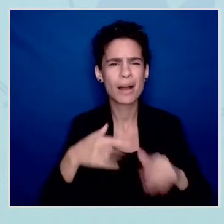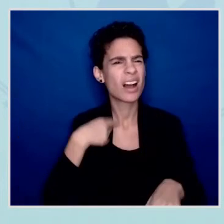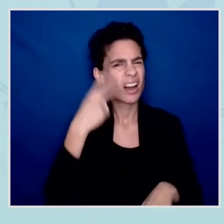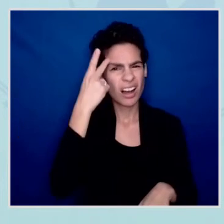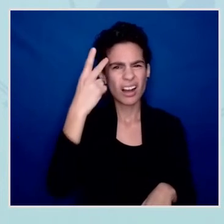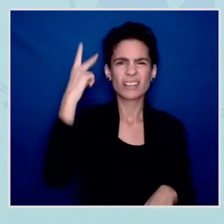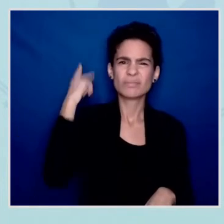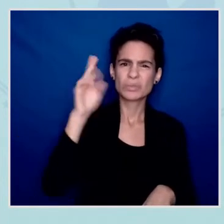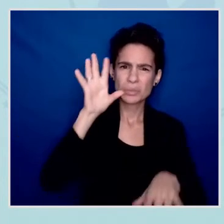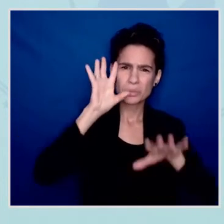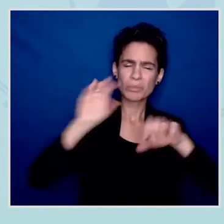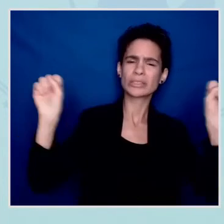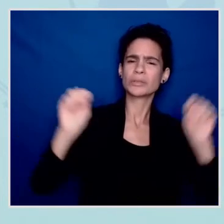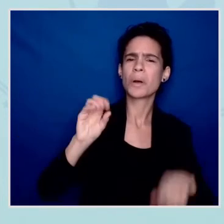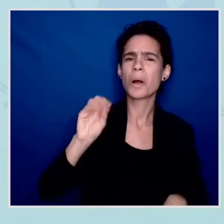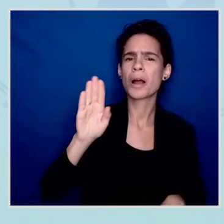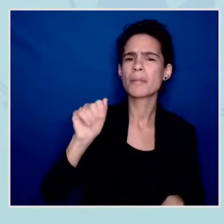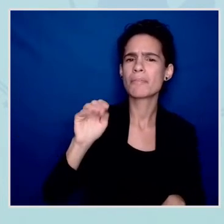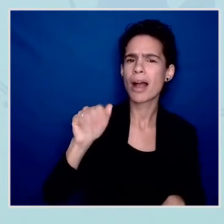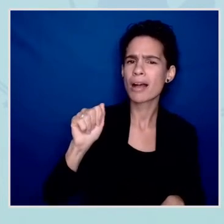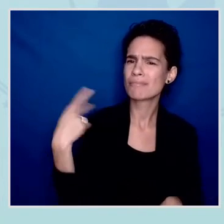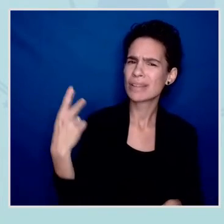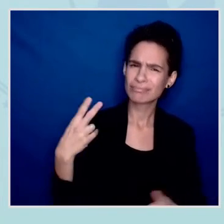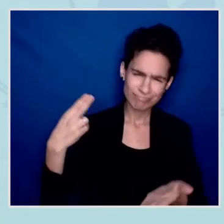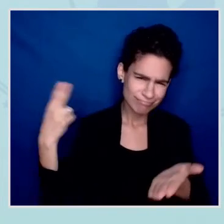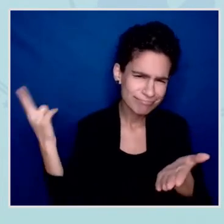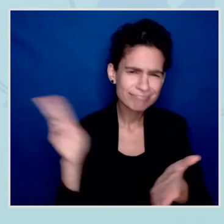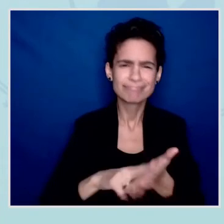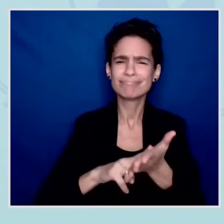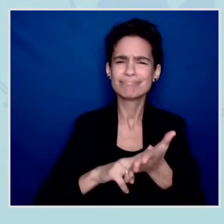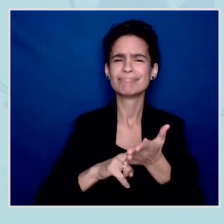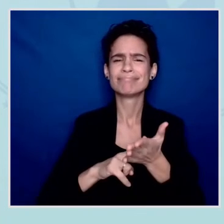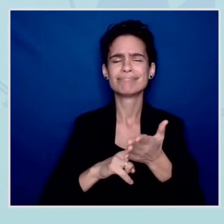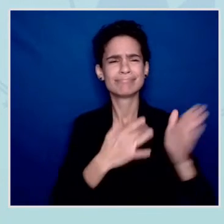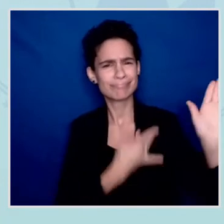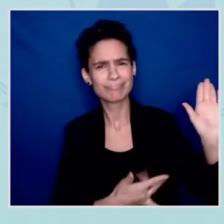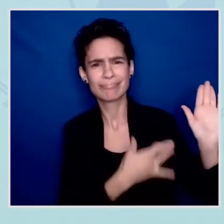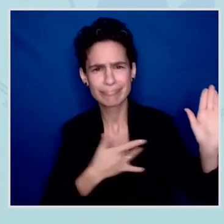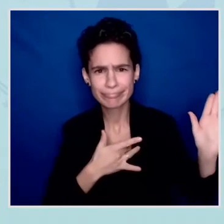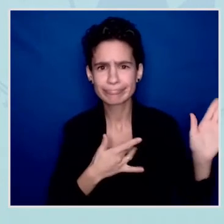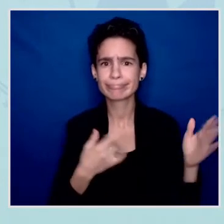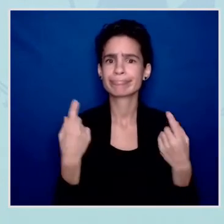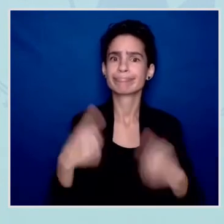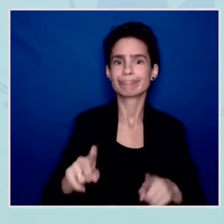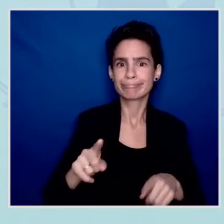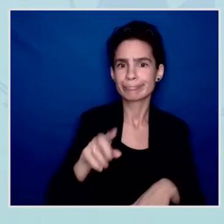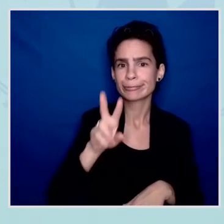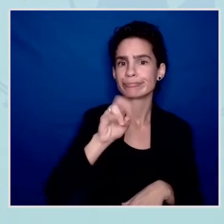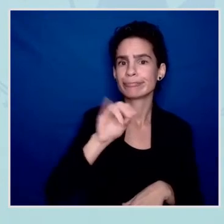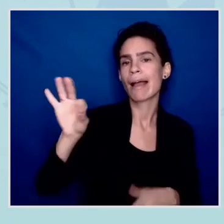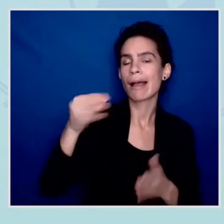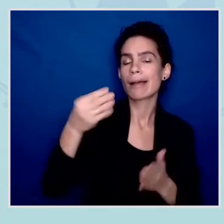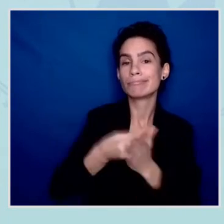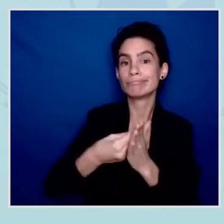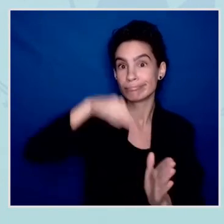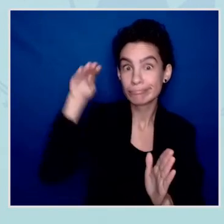REPORT RELEASED TODAY. THE ANXIETY AND FEAR OF THE WOMEN AND MEN OUT THERE,